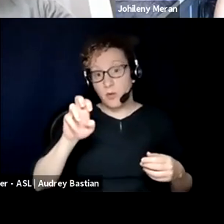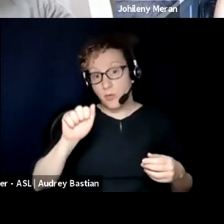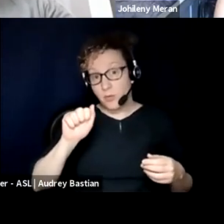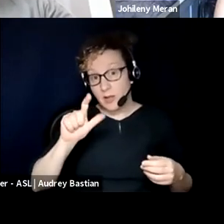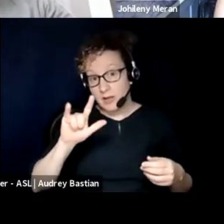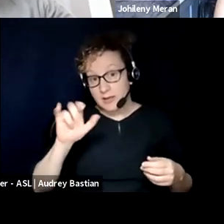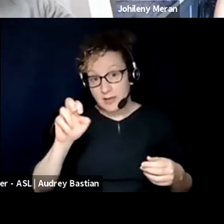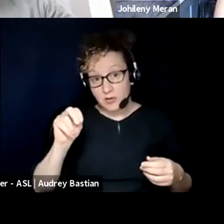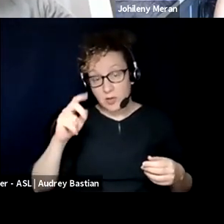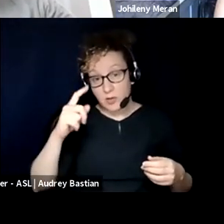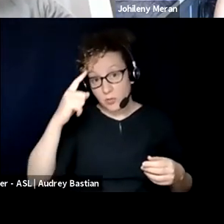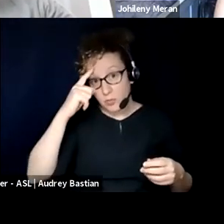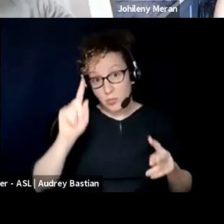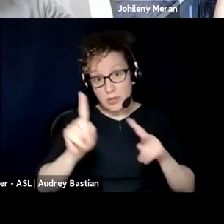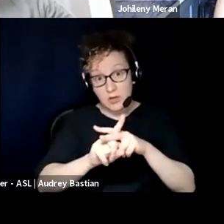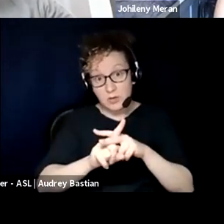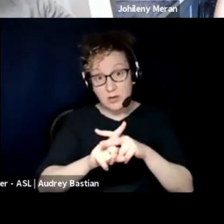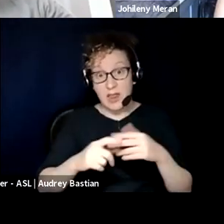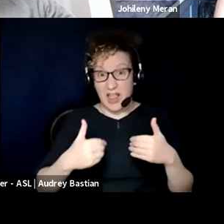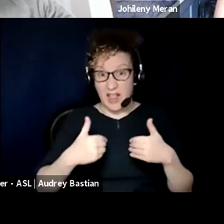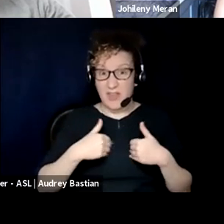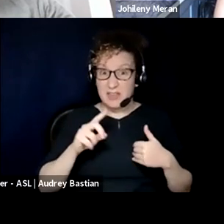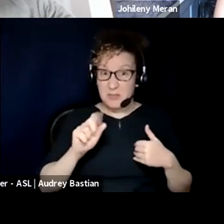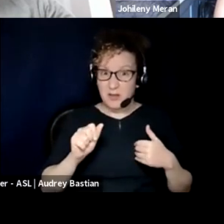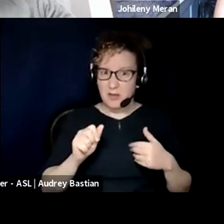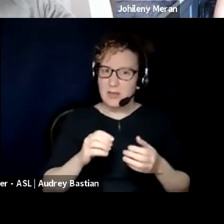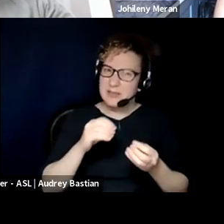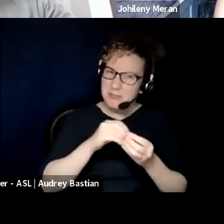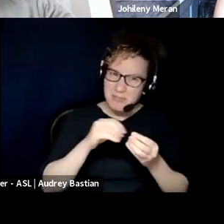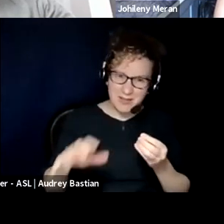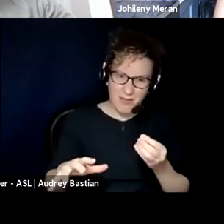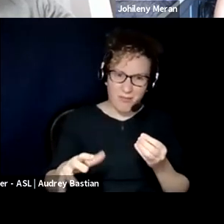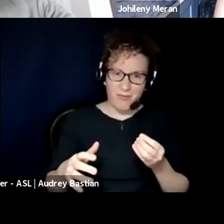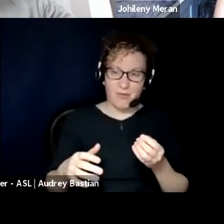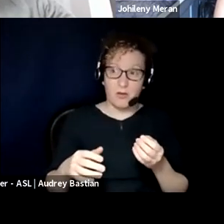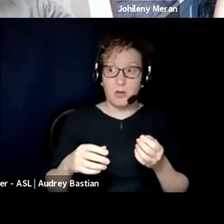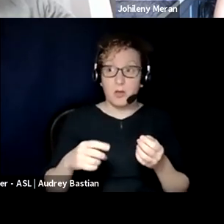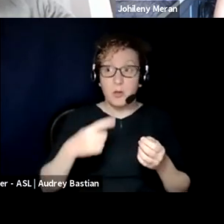having a disability is expensive. And so if you Johileny, or anyone else on